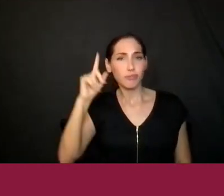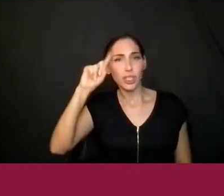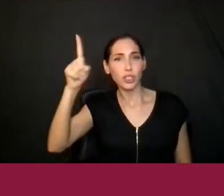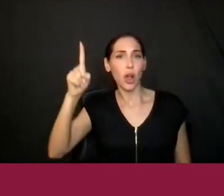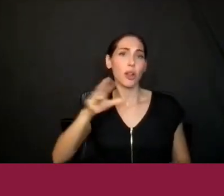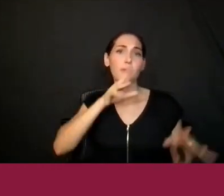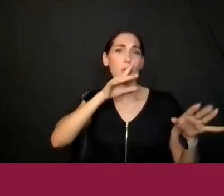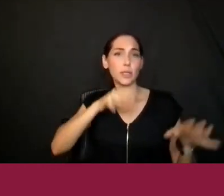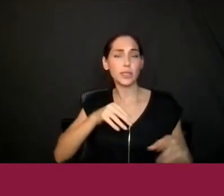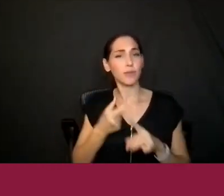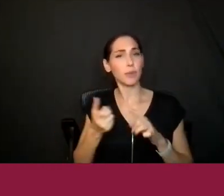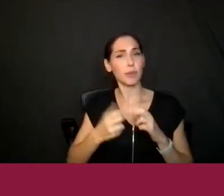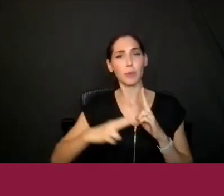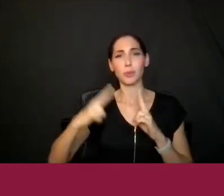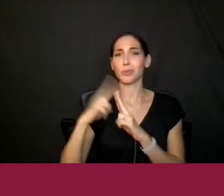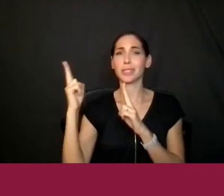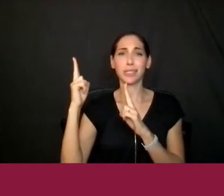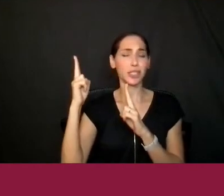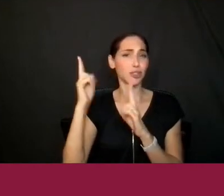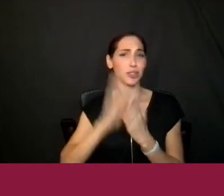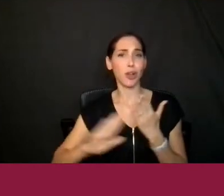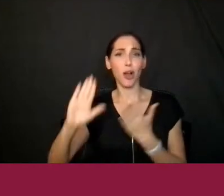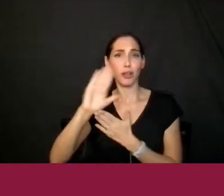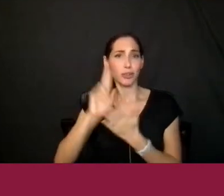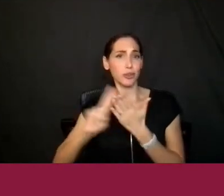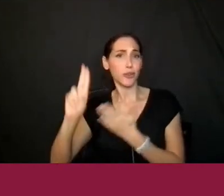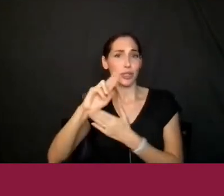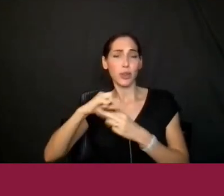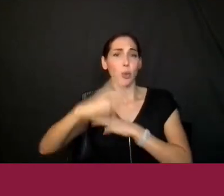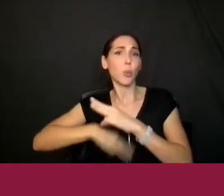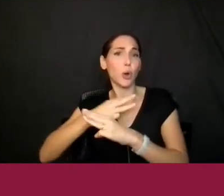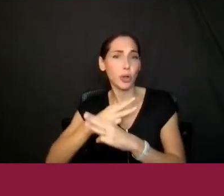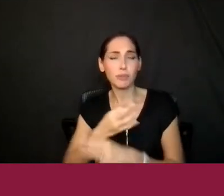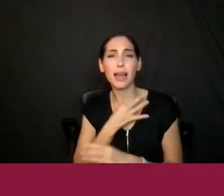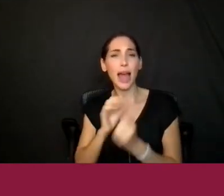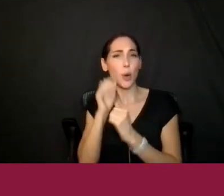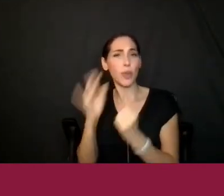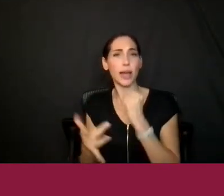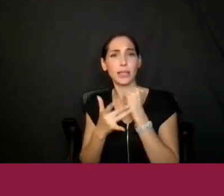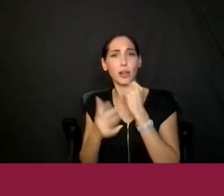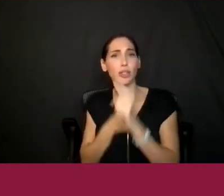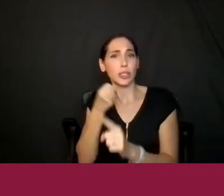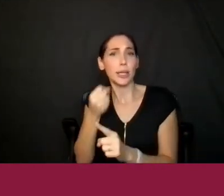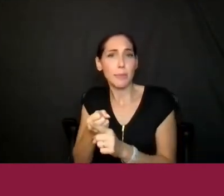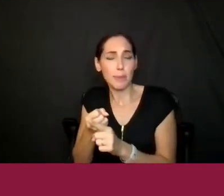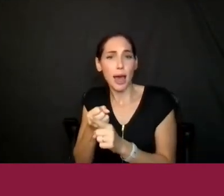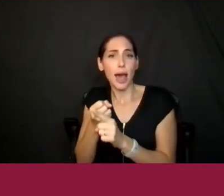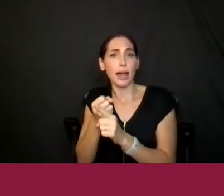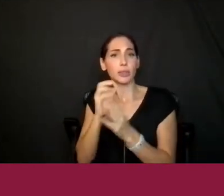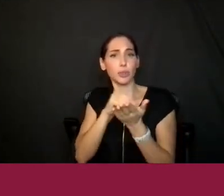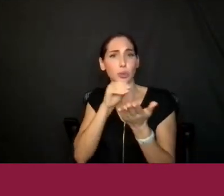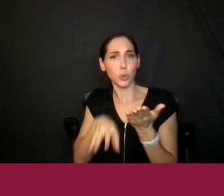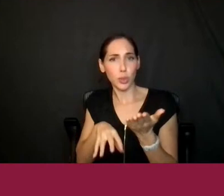of the most prestigious secondary elite schools in the world? How would this technology impact the voices uh, of students who have been historically